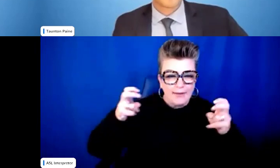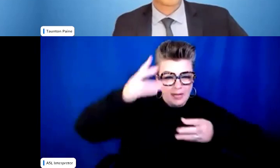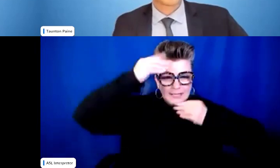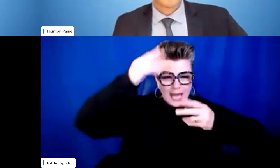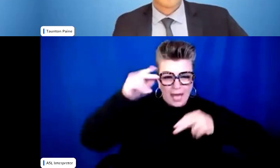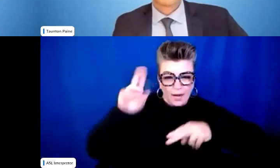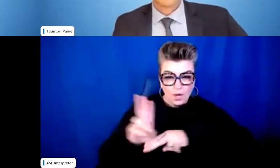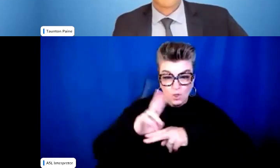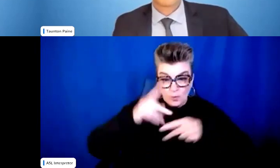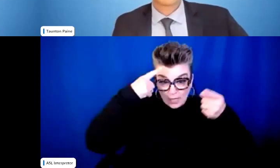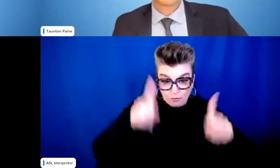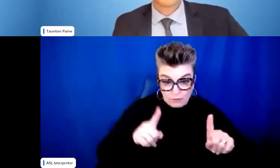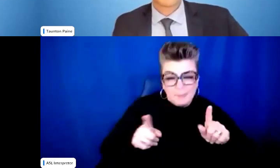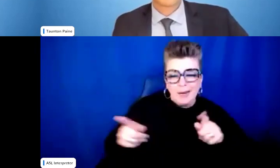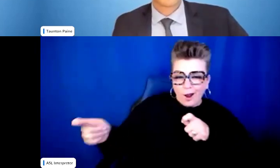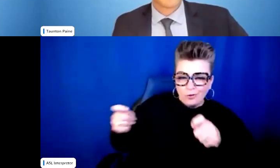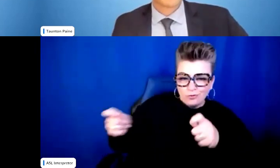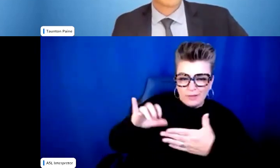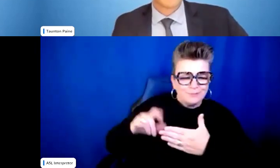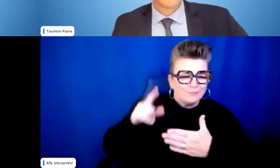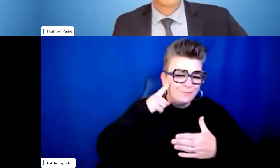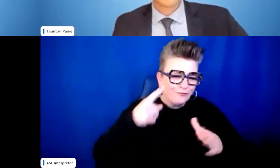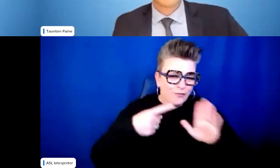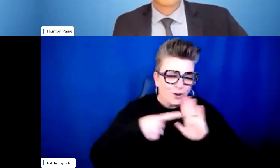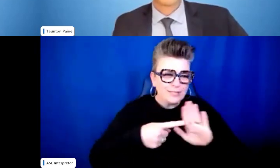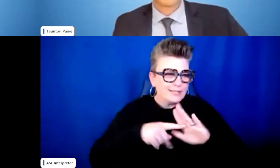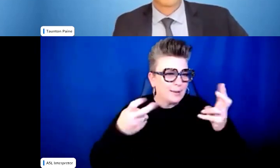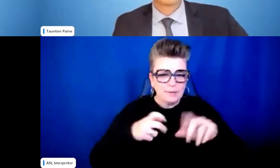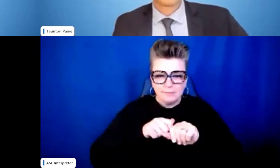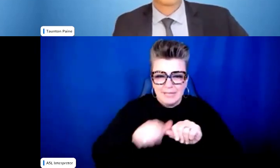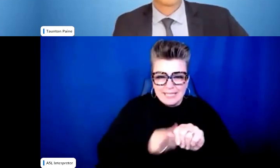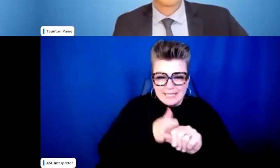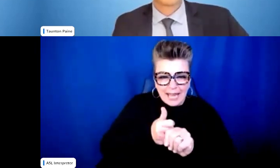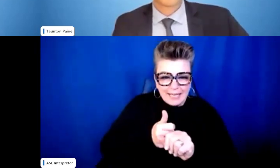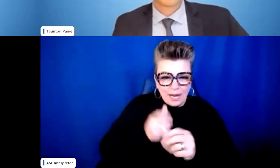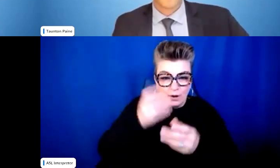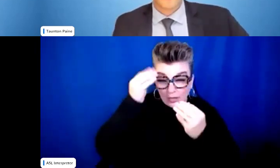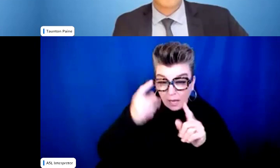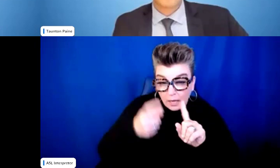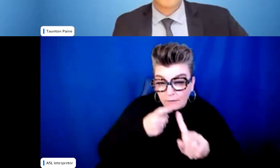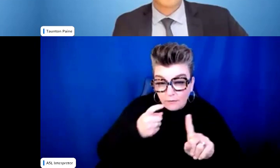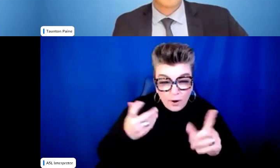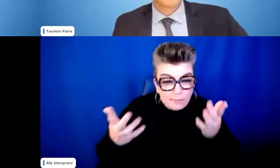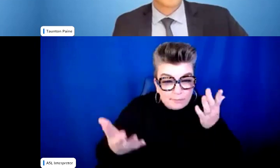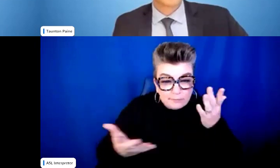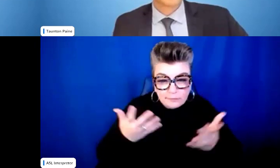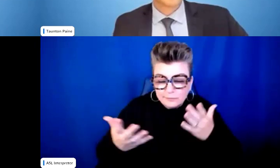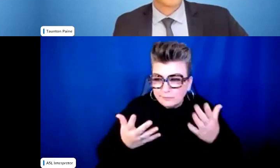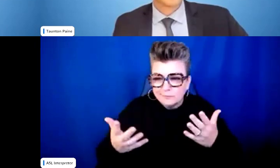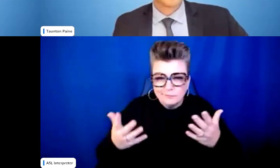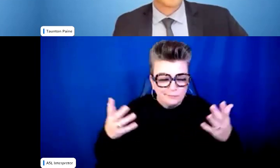for example, secondary data from, you know, some large, you know,